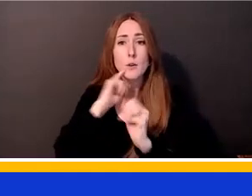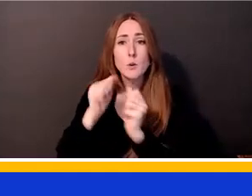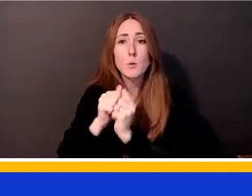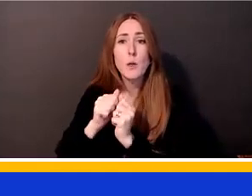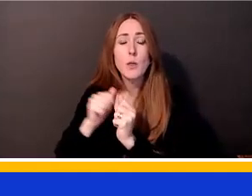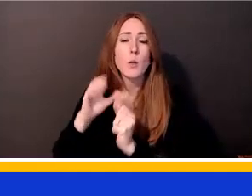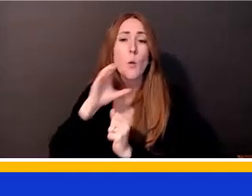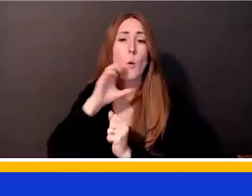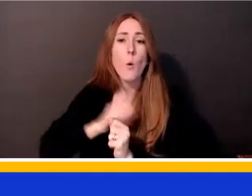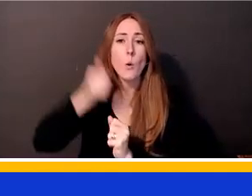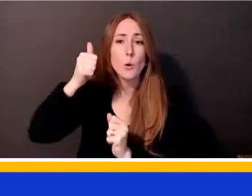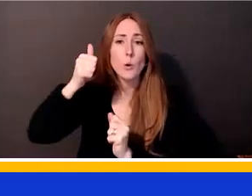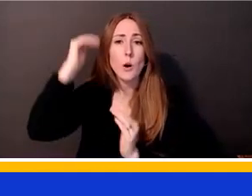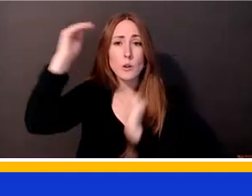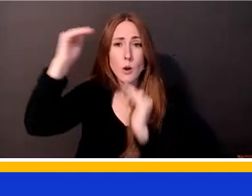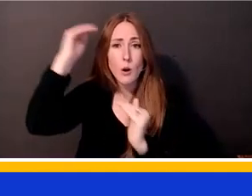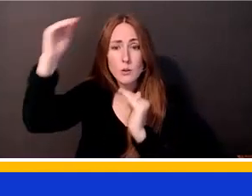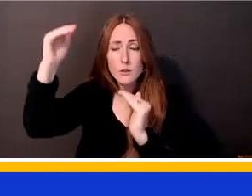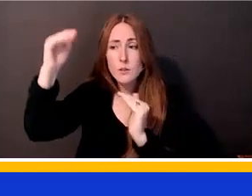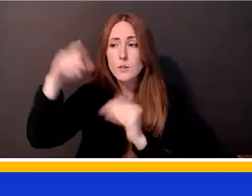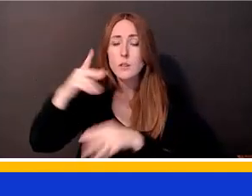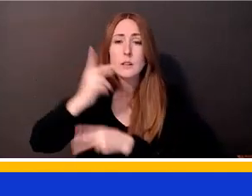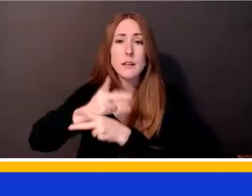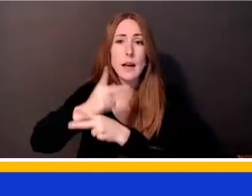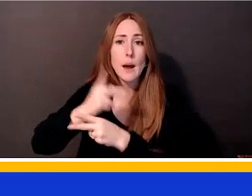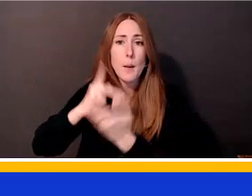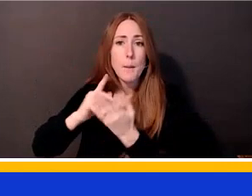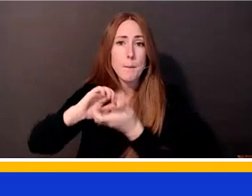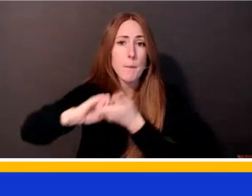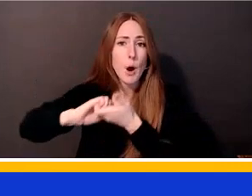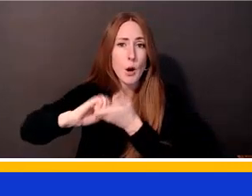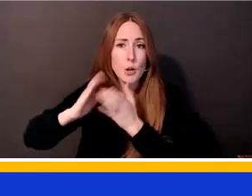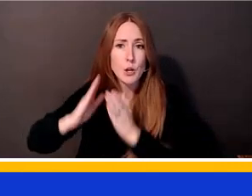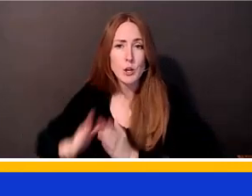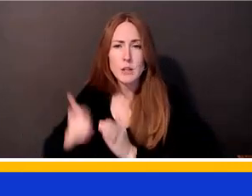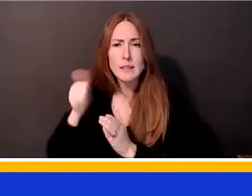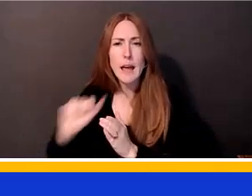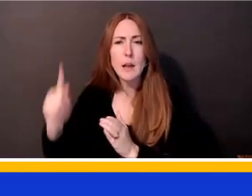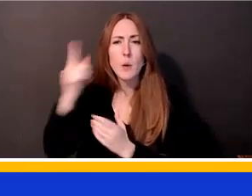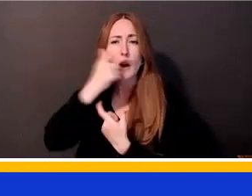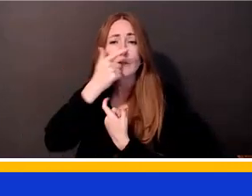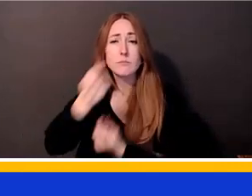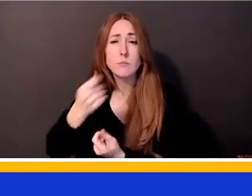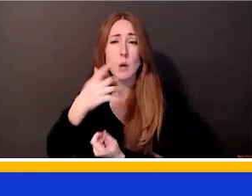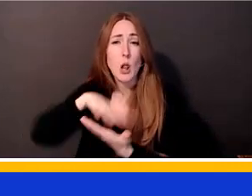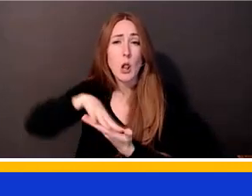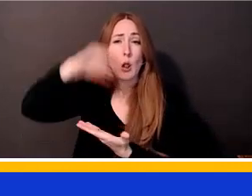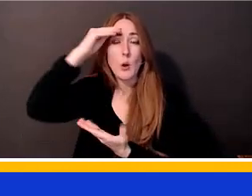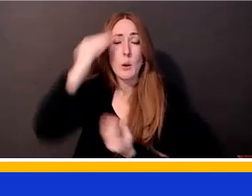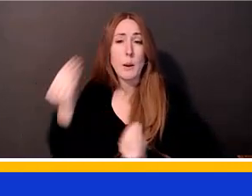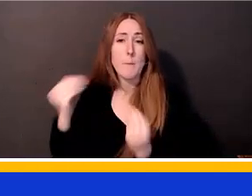were interested in learning more about CAPABLE and potentially participating in CAPABLE.